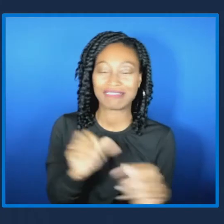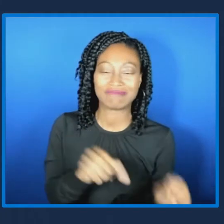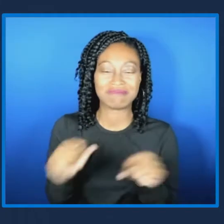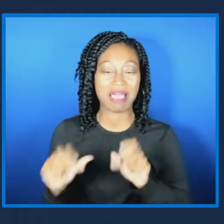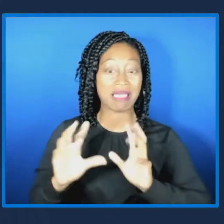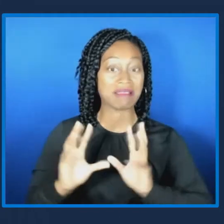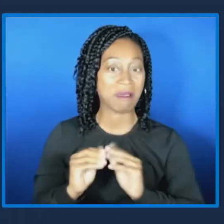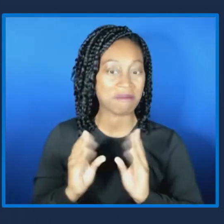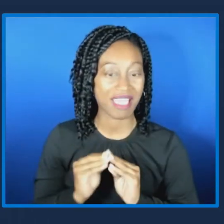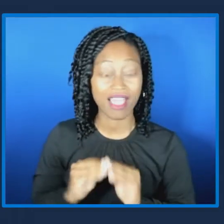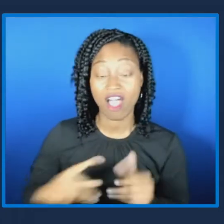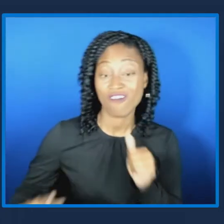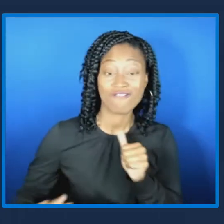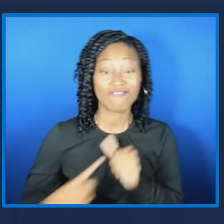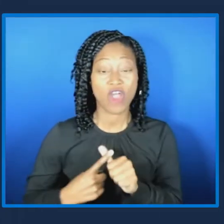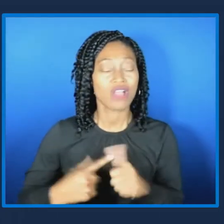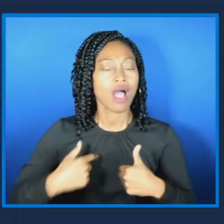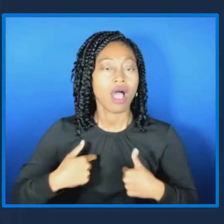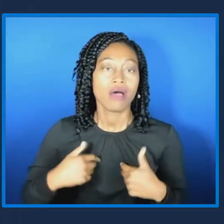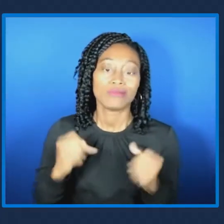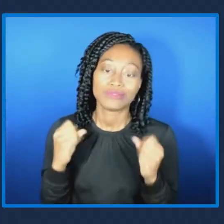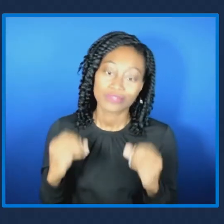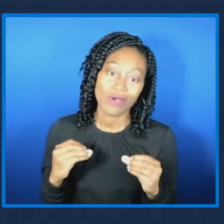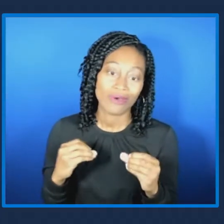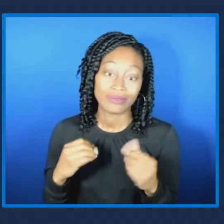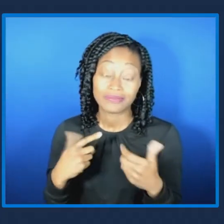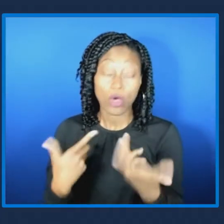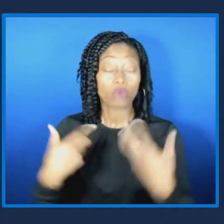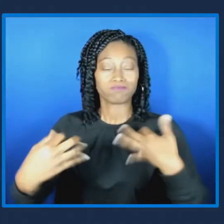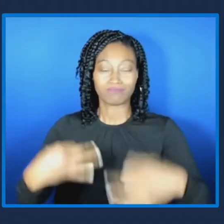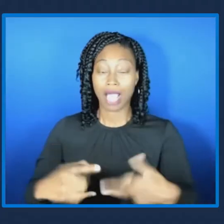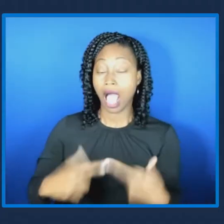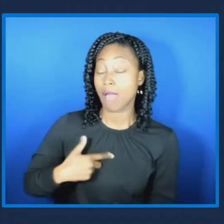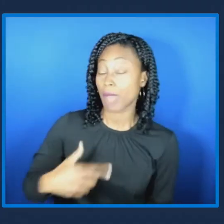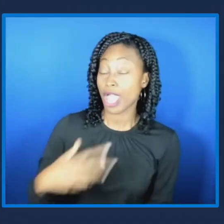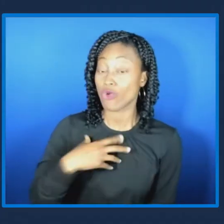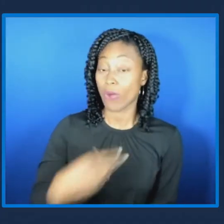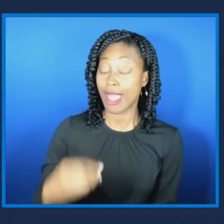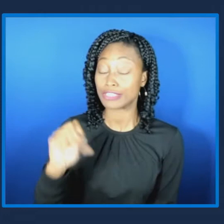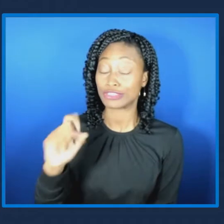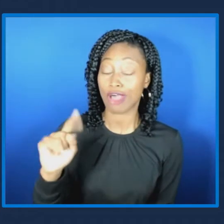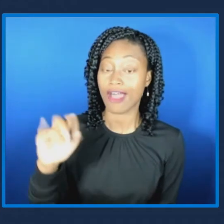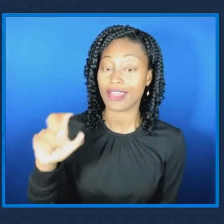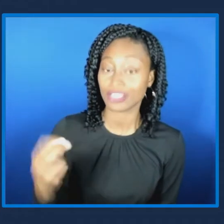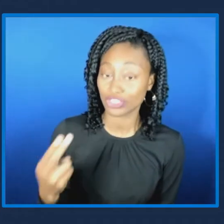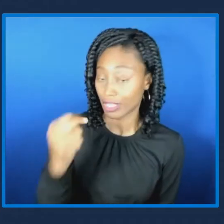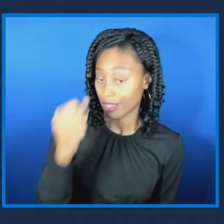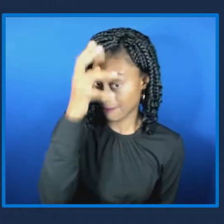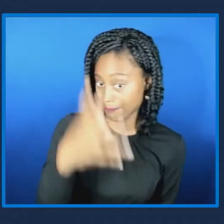I am a white Scottish male. I am wearing my trademark sunglasses